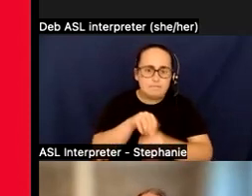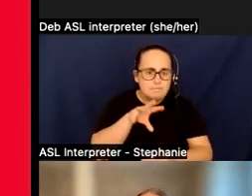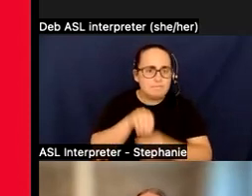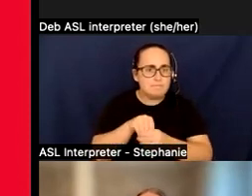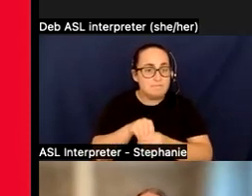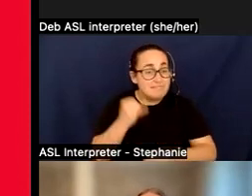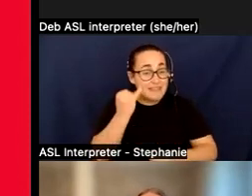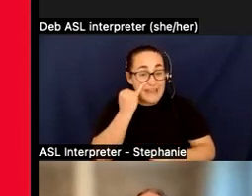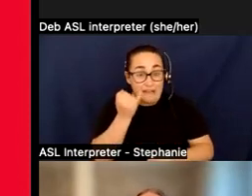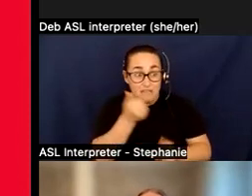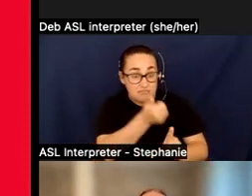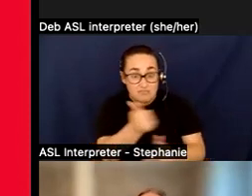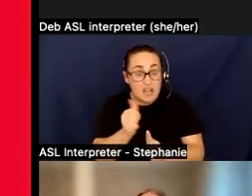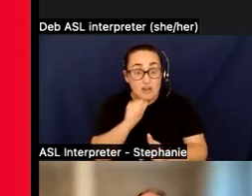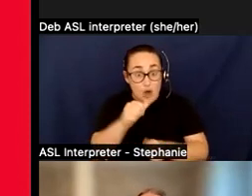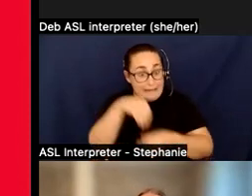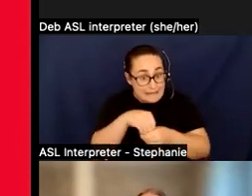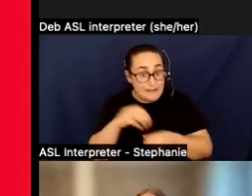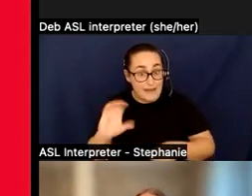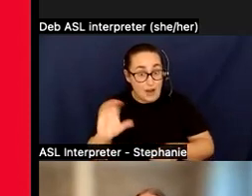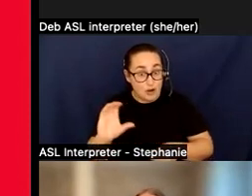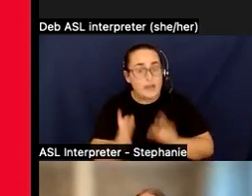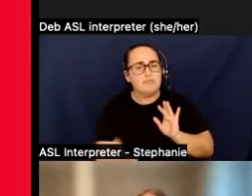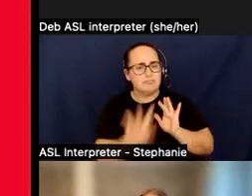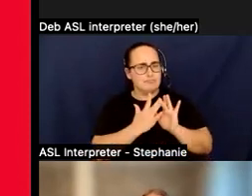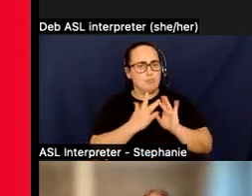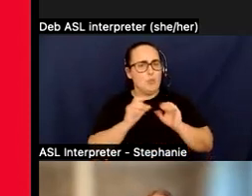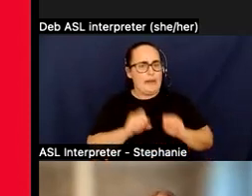to me and we can help determine if you are eligible for this program.